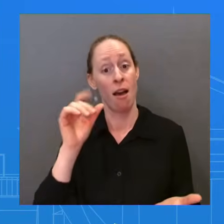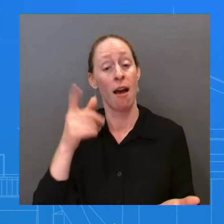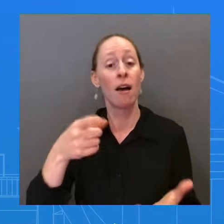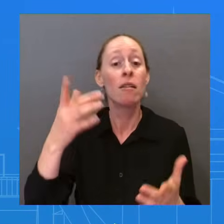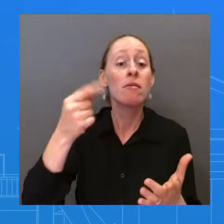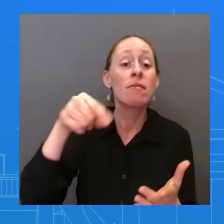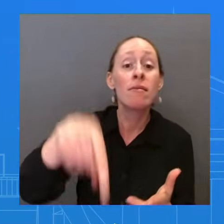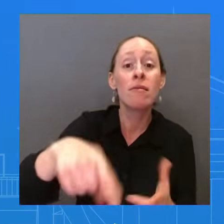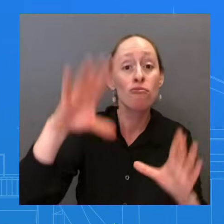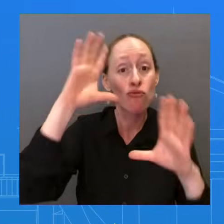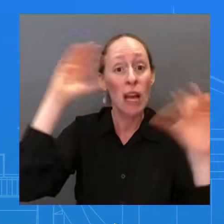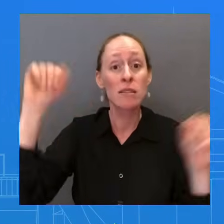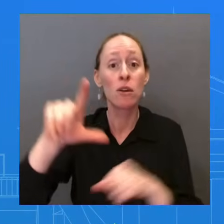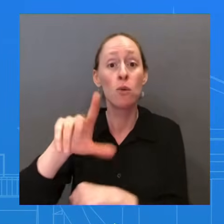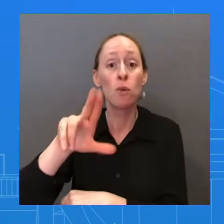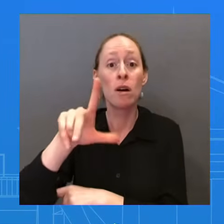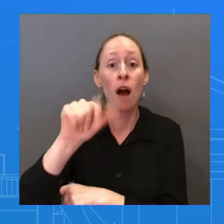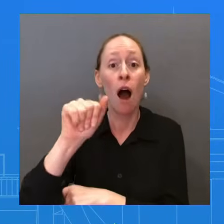That's why you have bilateral relations.